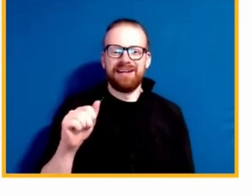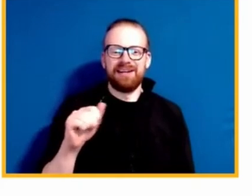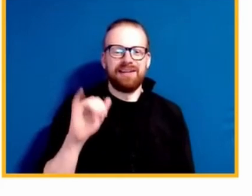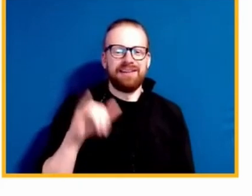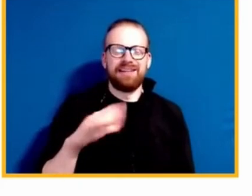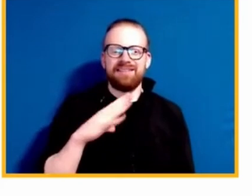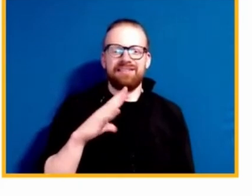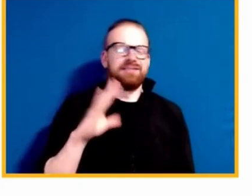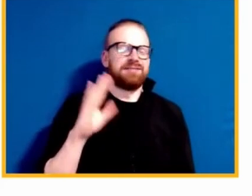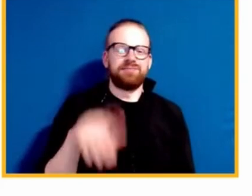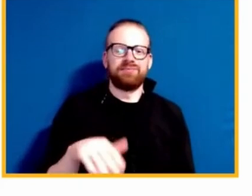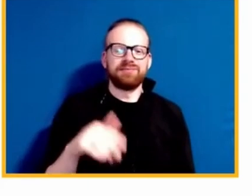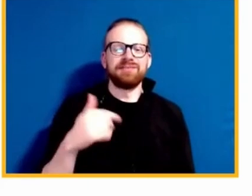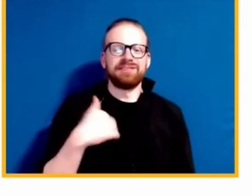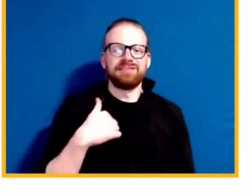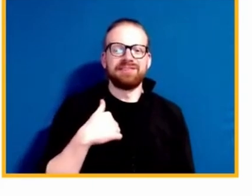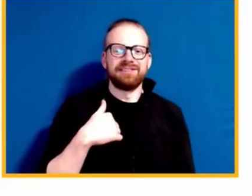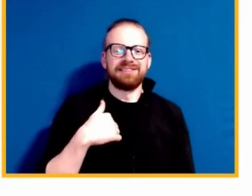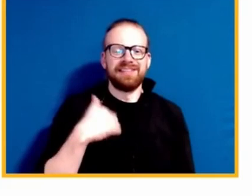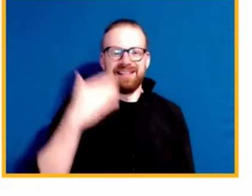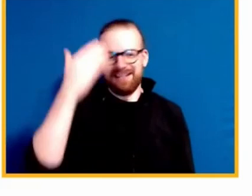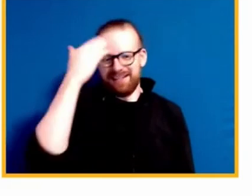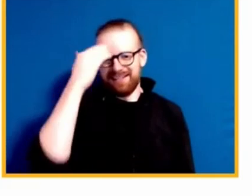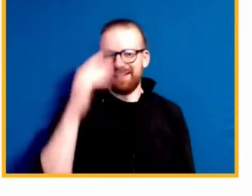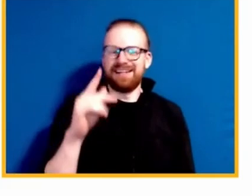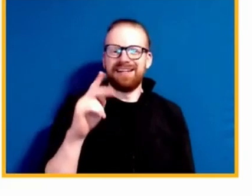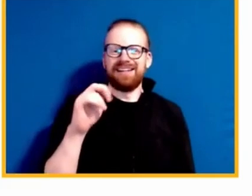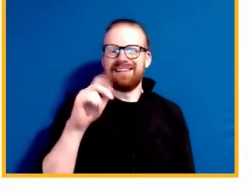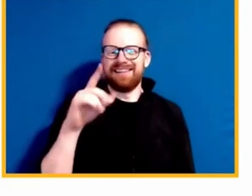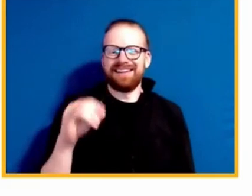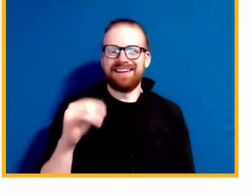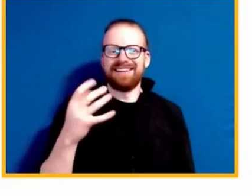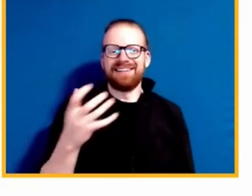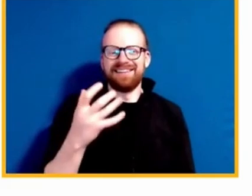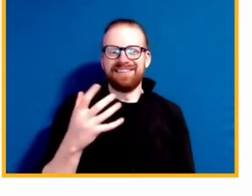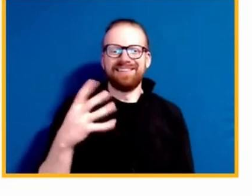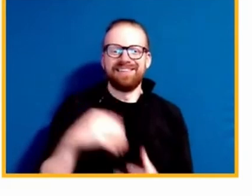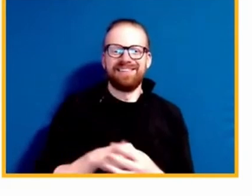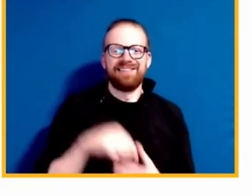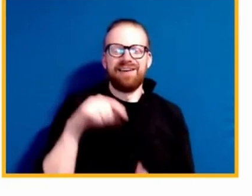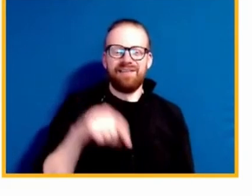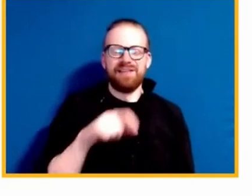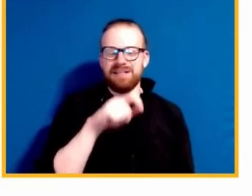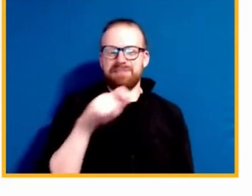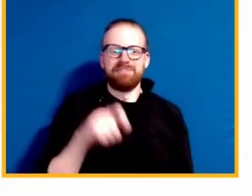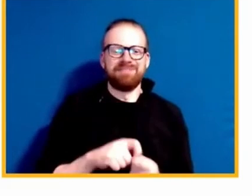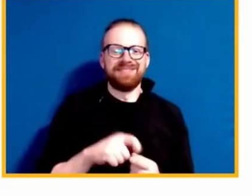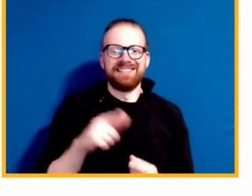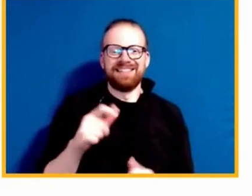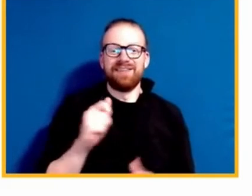because you know why? I knew that Kendi in particular wanted to get in on this particular performance and it